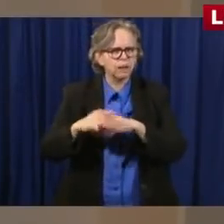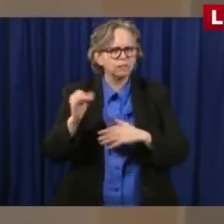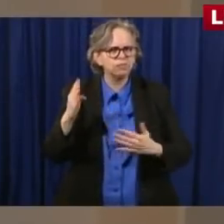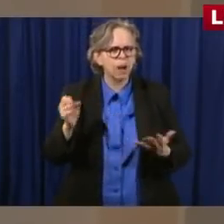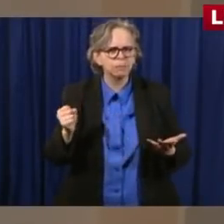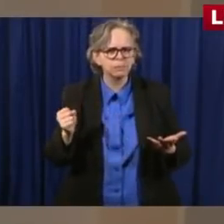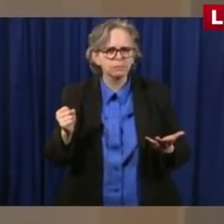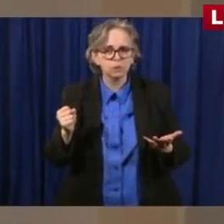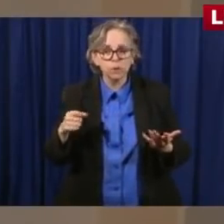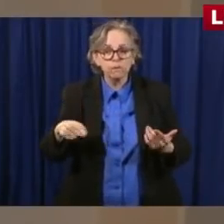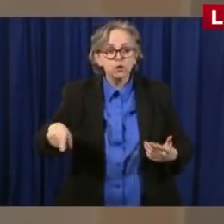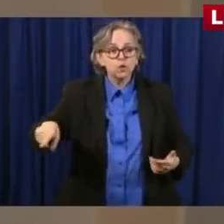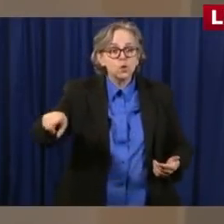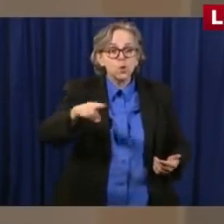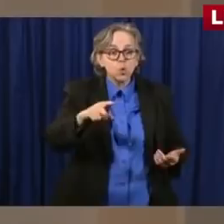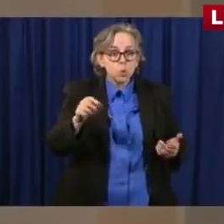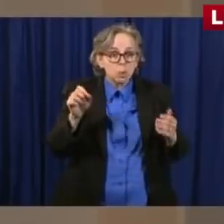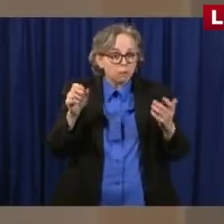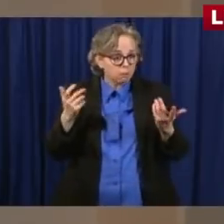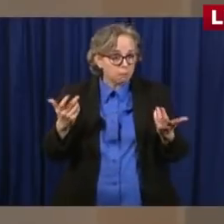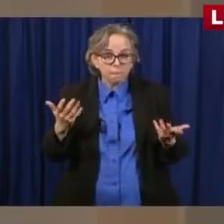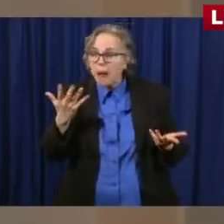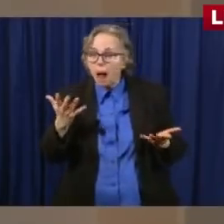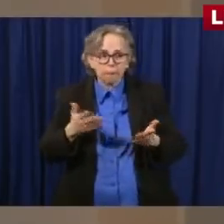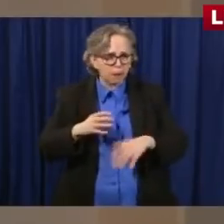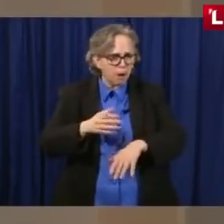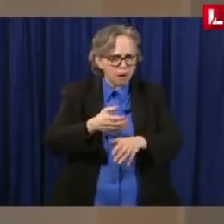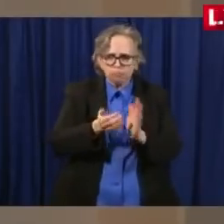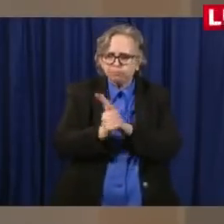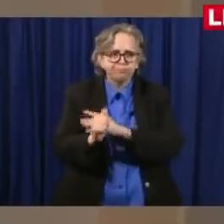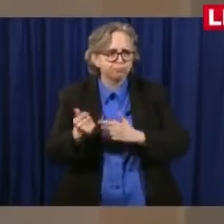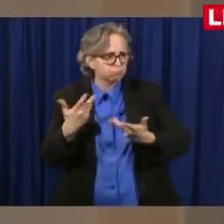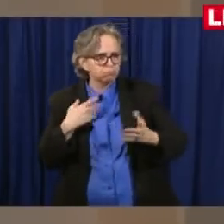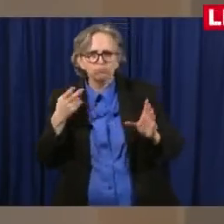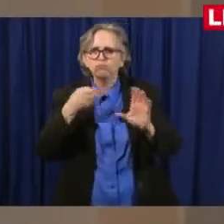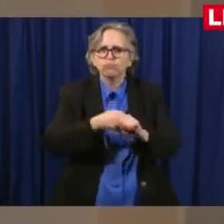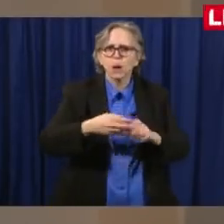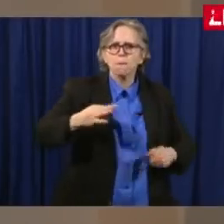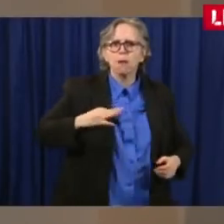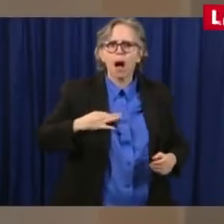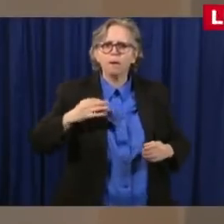ALL OF THIS IS IMPORTANT AND THERE ARE OVER 33,000 JOBS AVAILABLE.